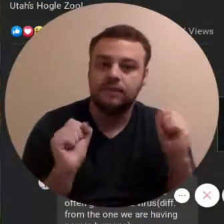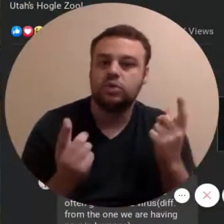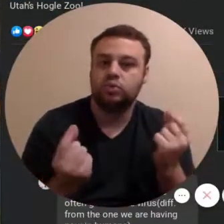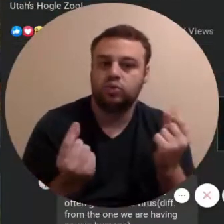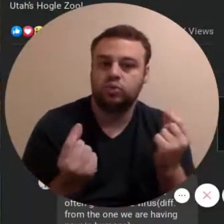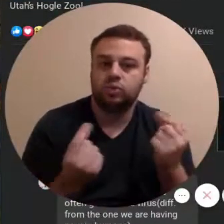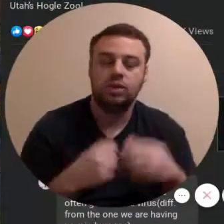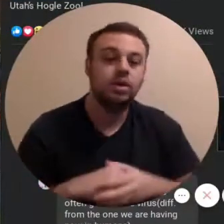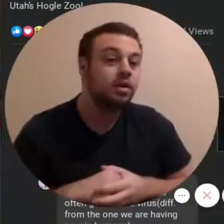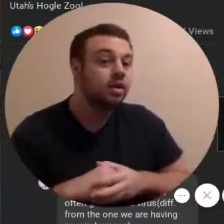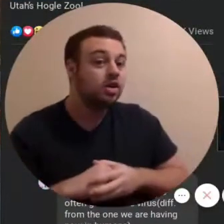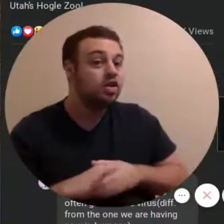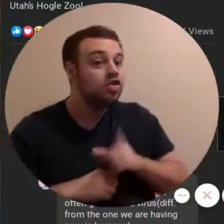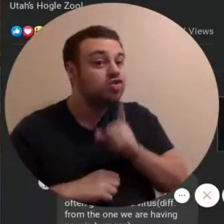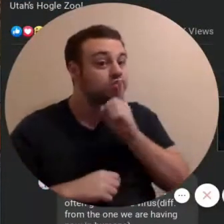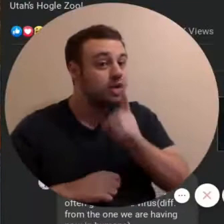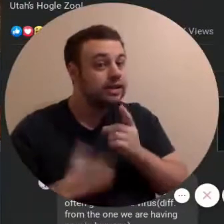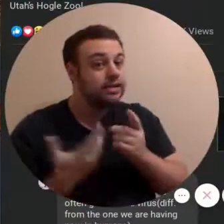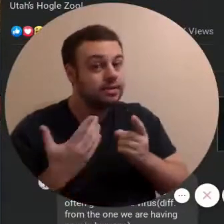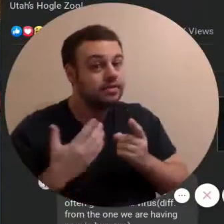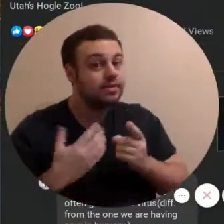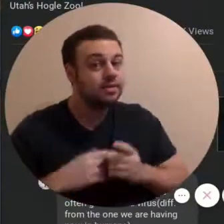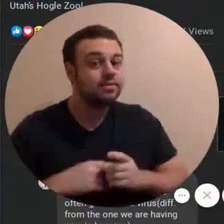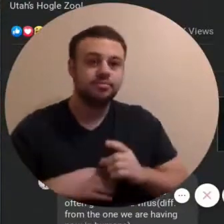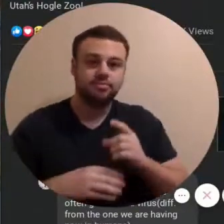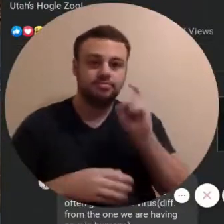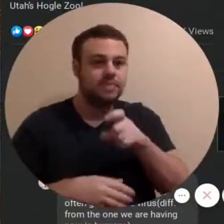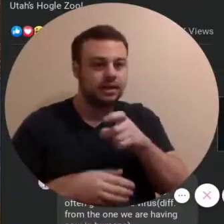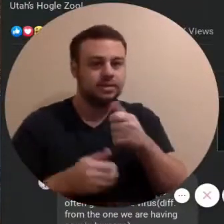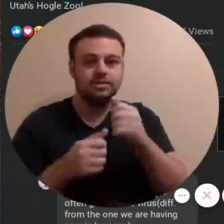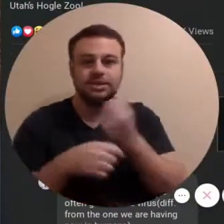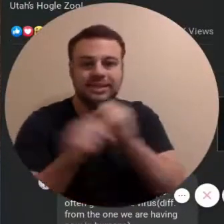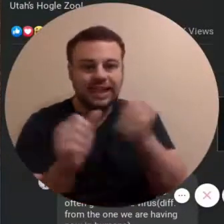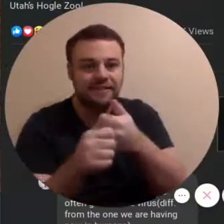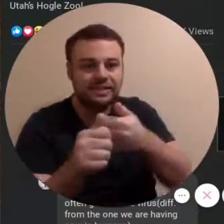is always observe from a safe distance. People might see a really cool red fox, and wanna run up